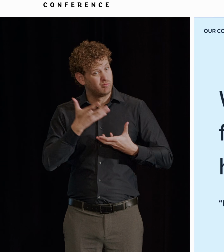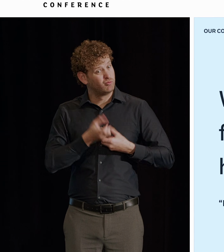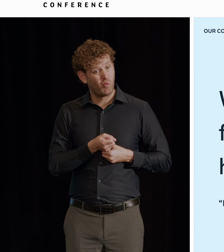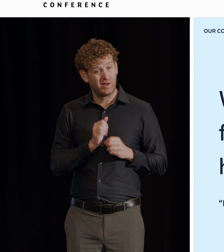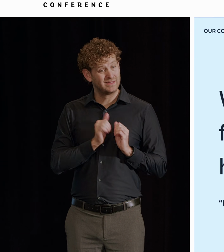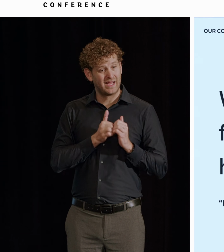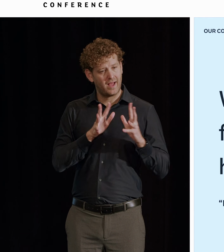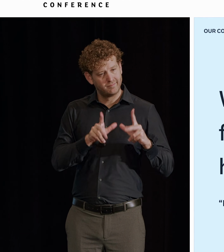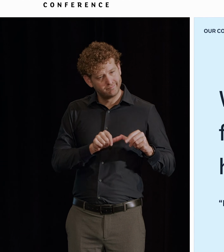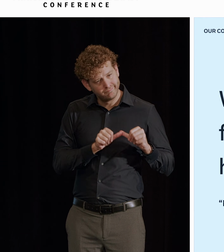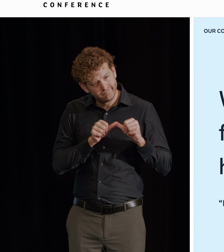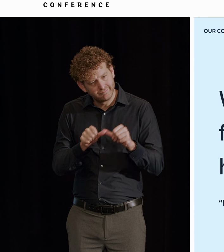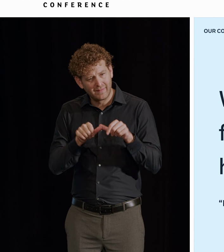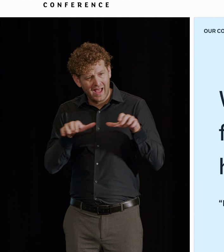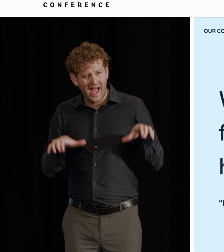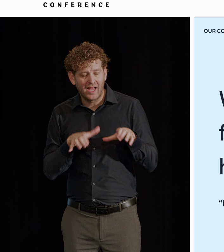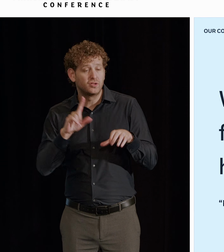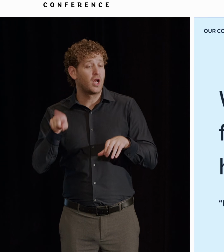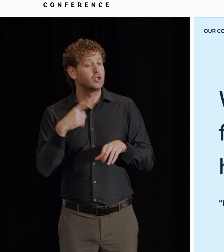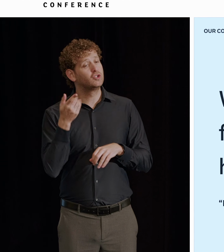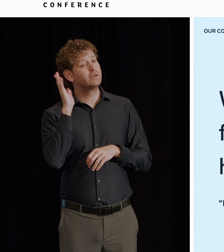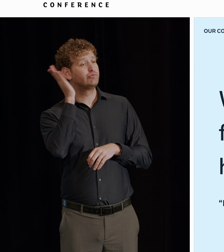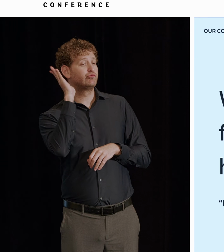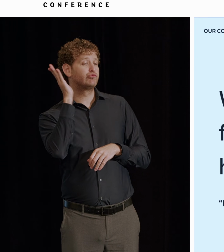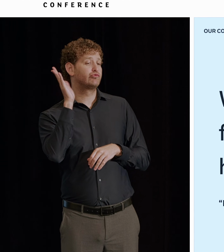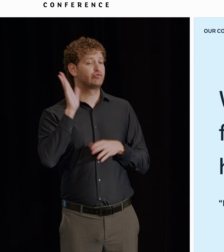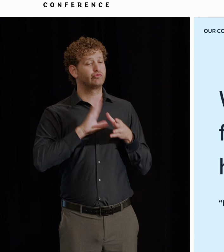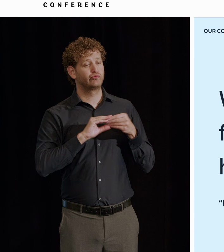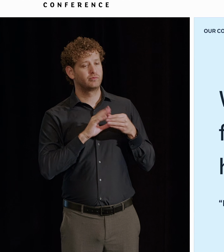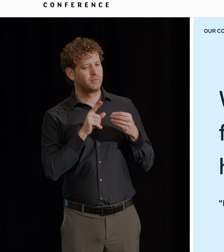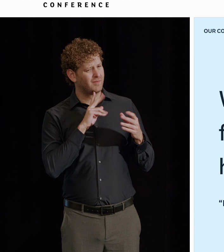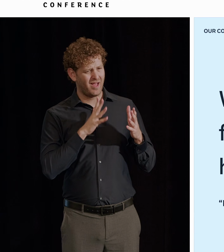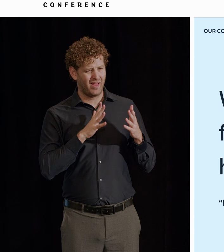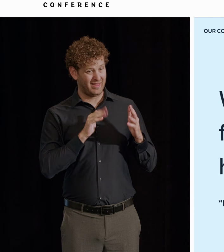So here's what you can expect from us. We'll continue to deepen partnerships.